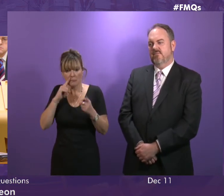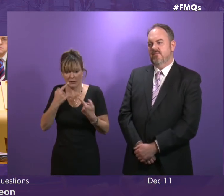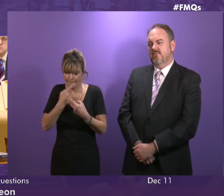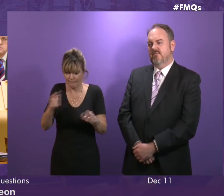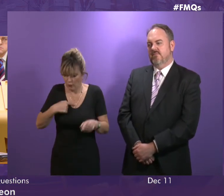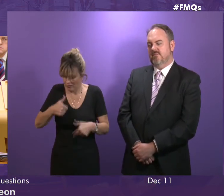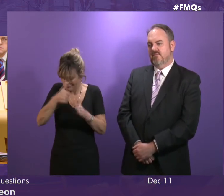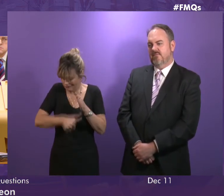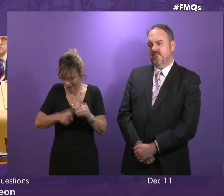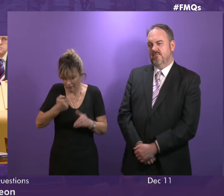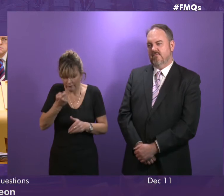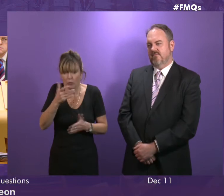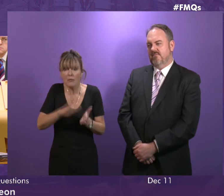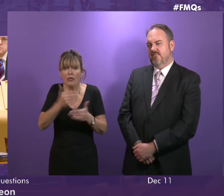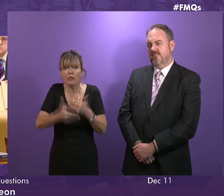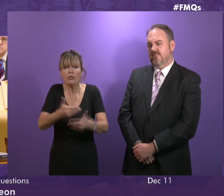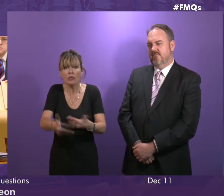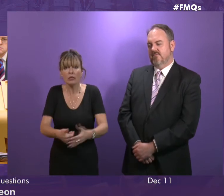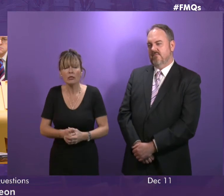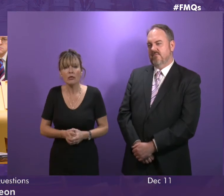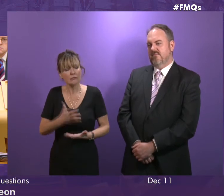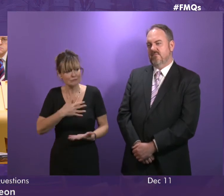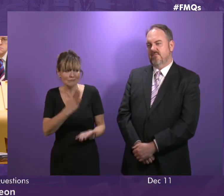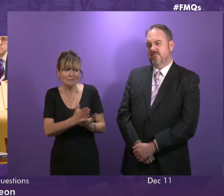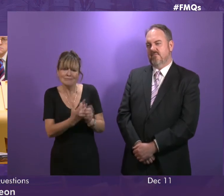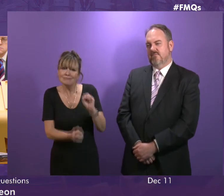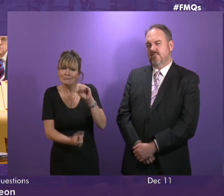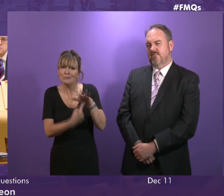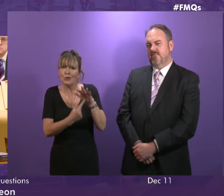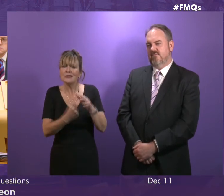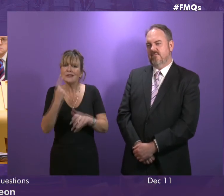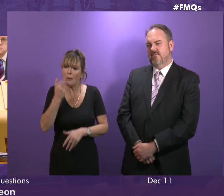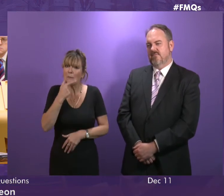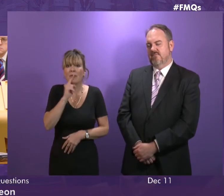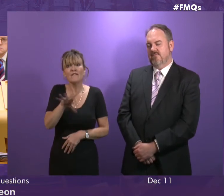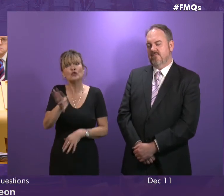over the coming months. It is important that young people have the choices that they want